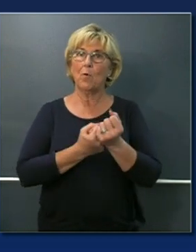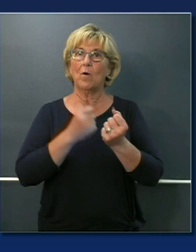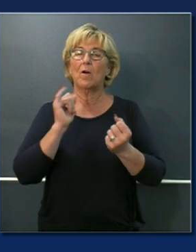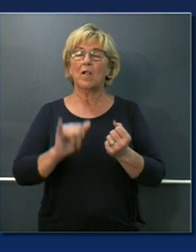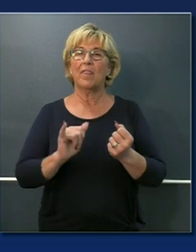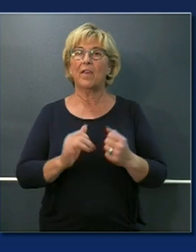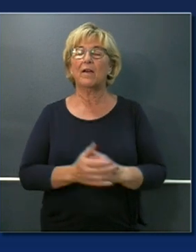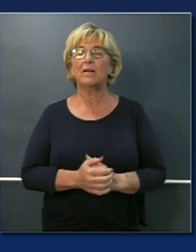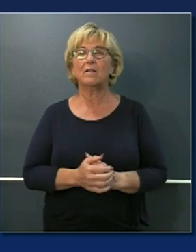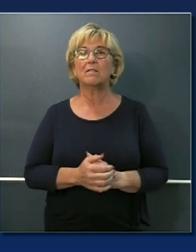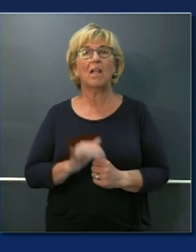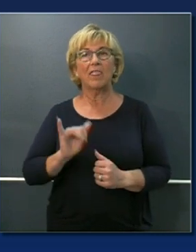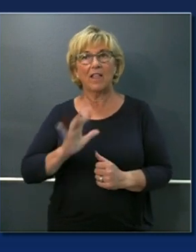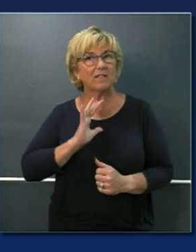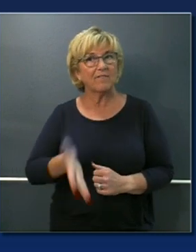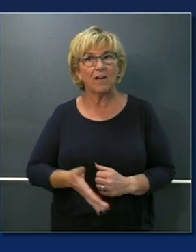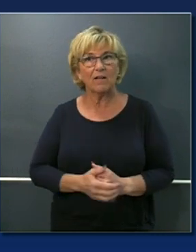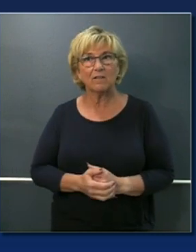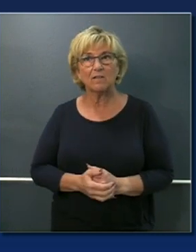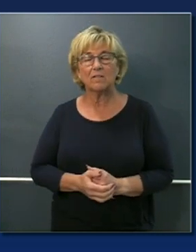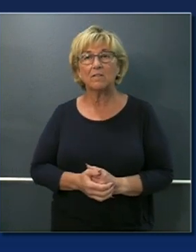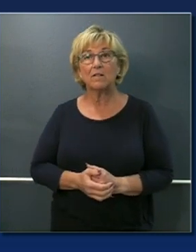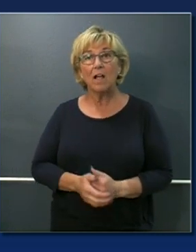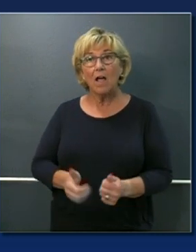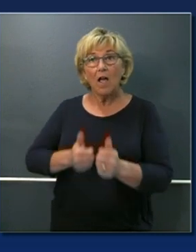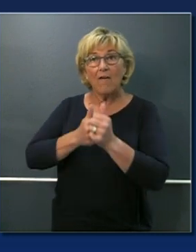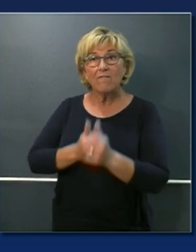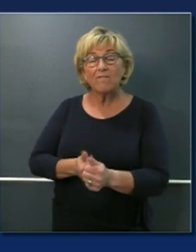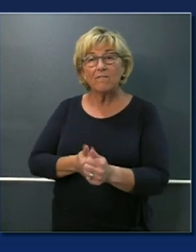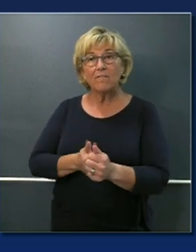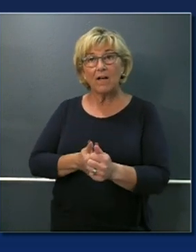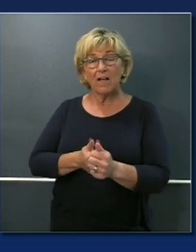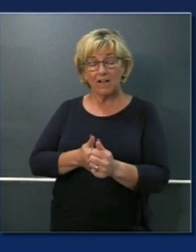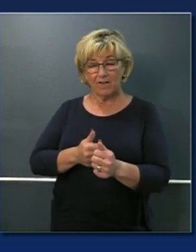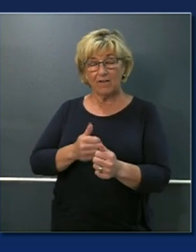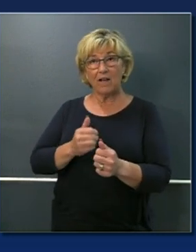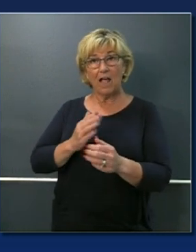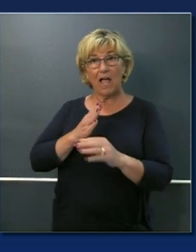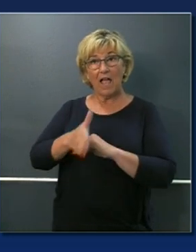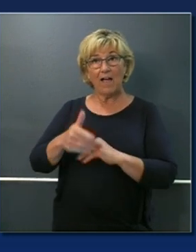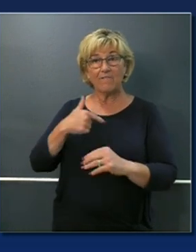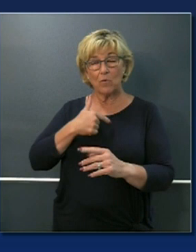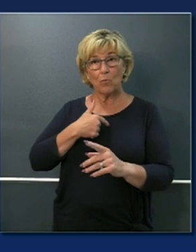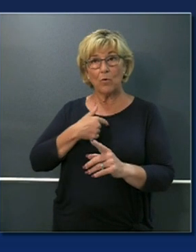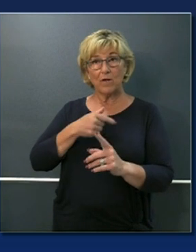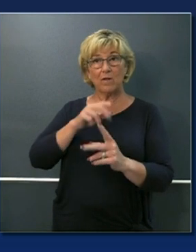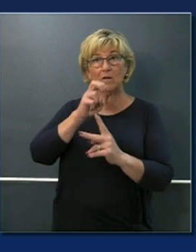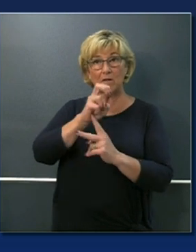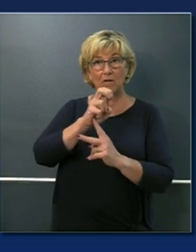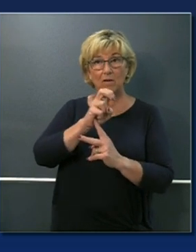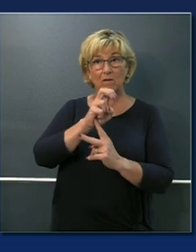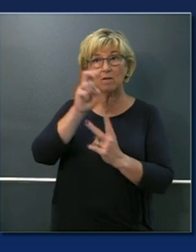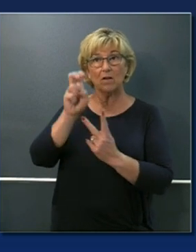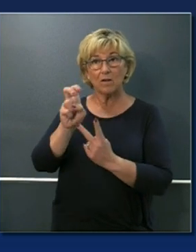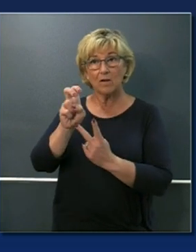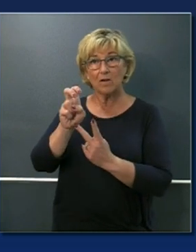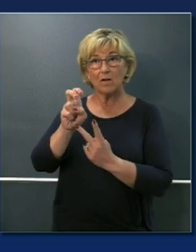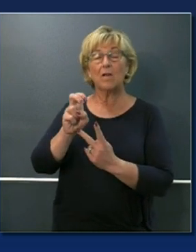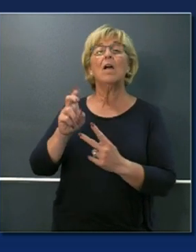MAKE SOME MODIFICATIONS THERE MAY BE COUNTIES THAT ARE NOT READY TO GO AS FAST. THAT IS A REGIONAL VARIATION